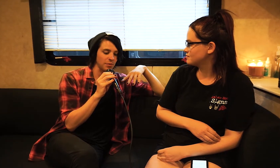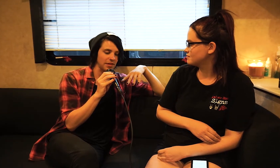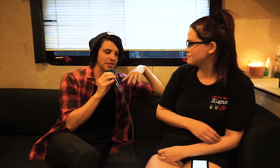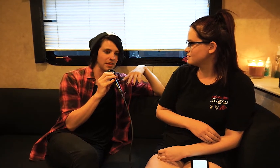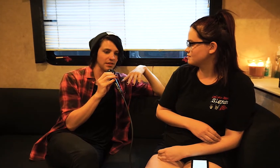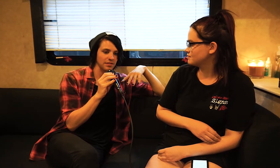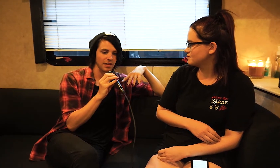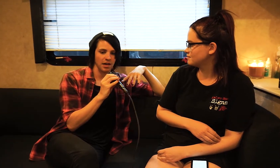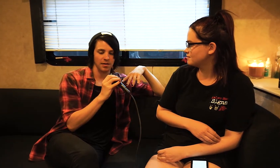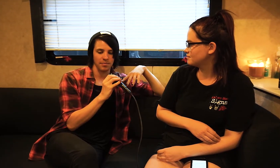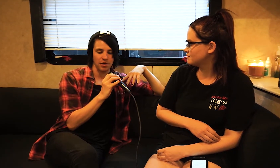Um there's still so many things